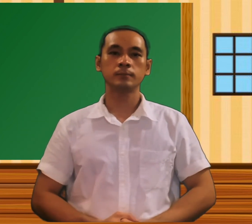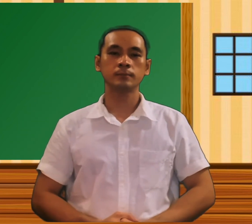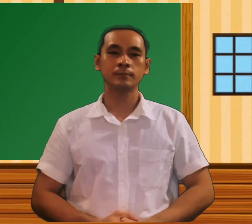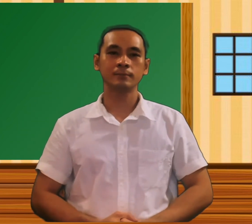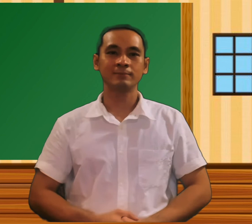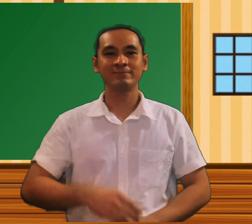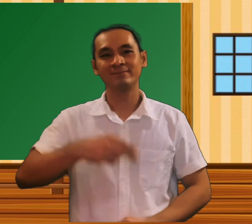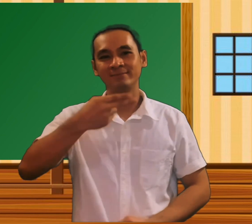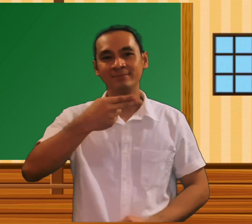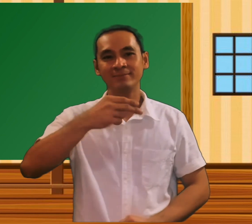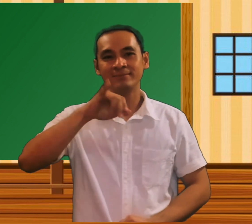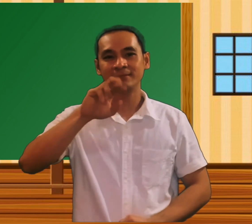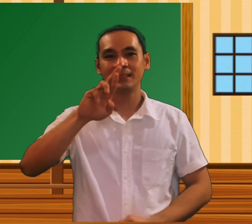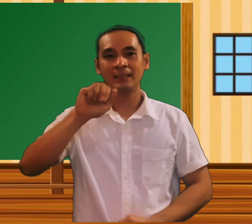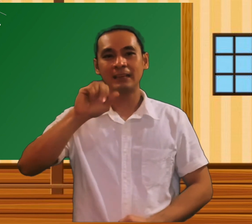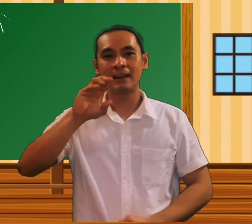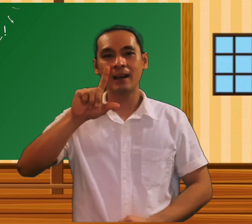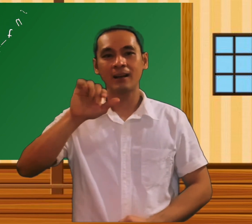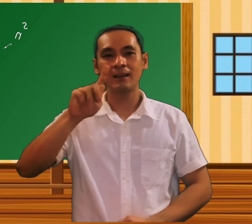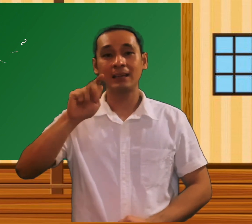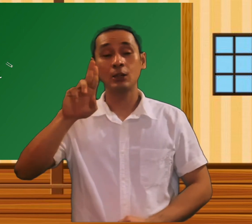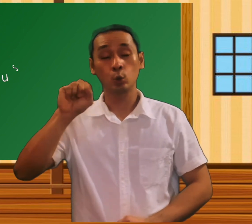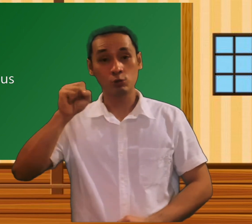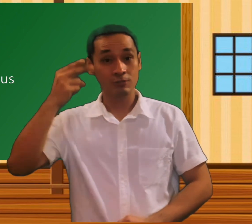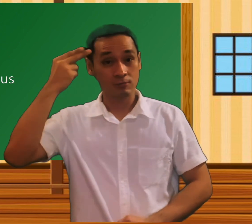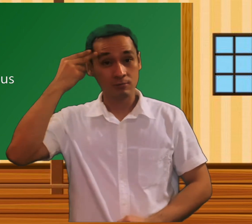heraclitus once said